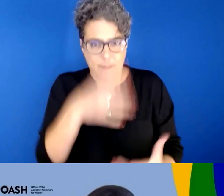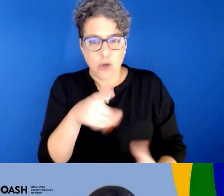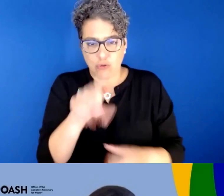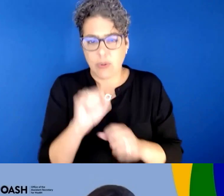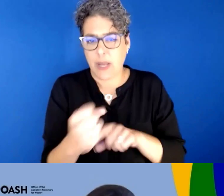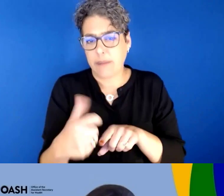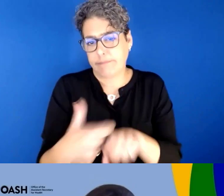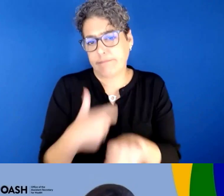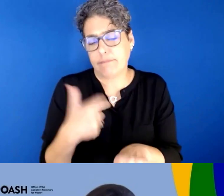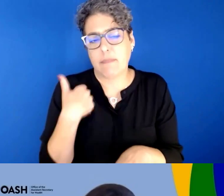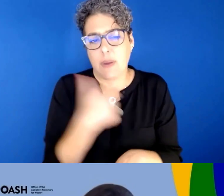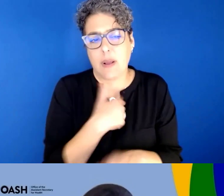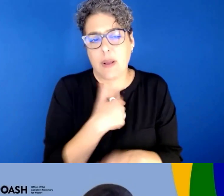and we have a website you can use.